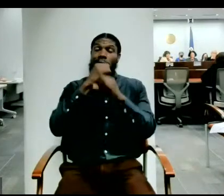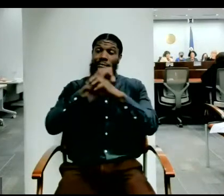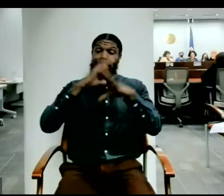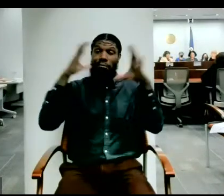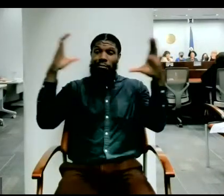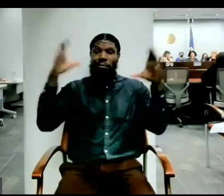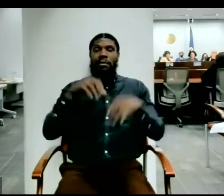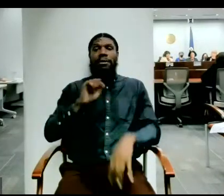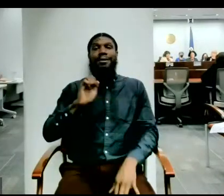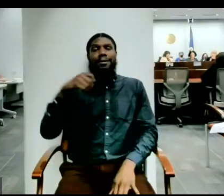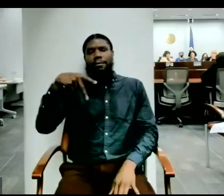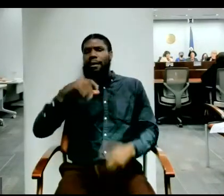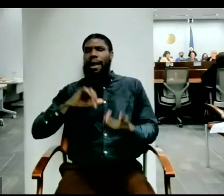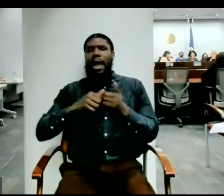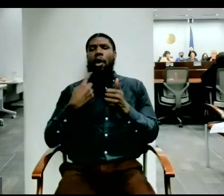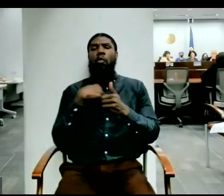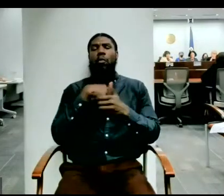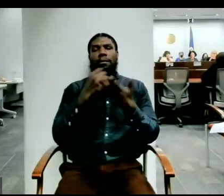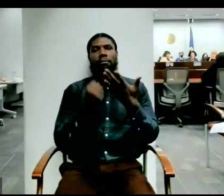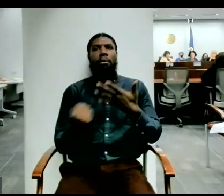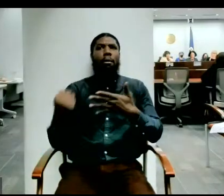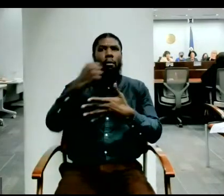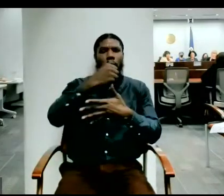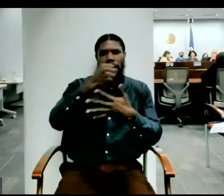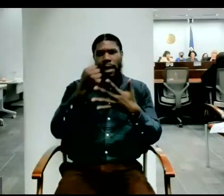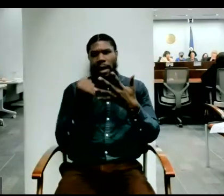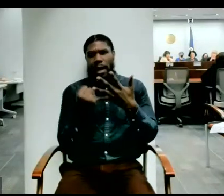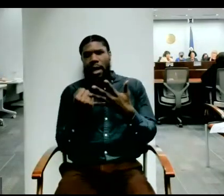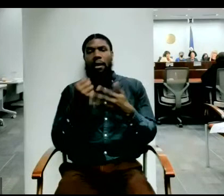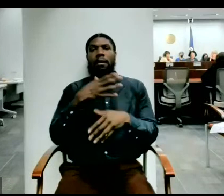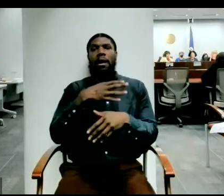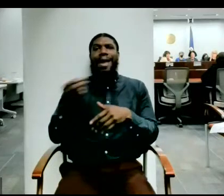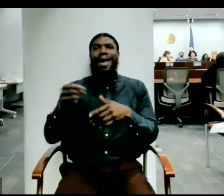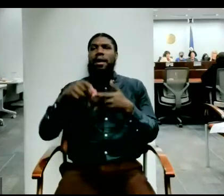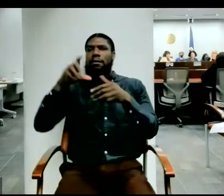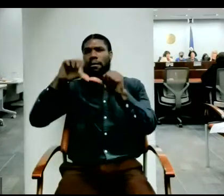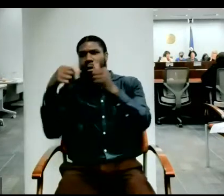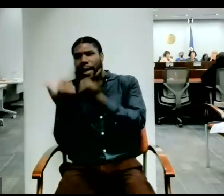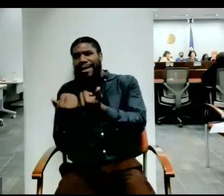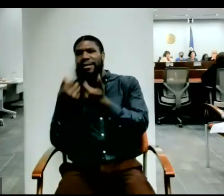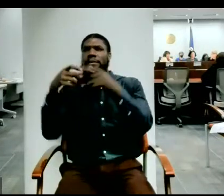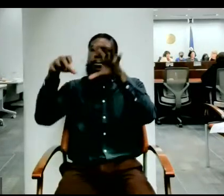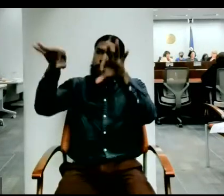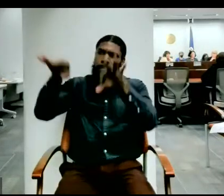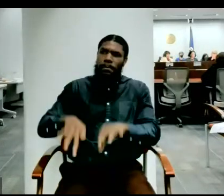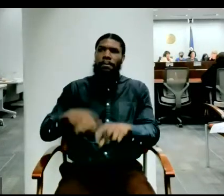how do we prioritize, how do we direct the agency and tell he the public these,